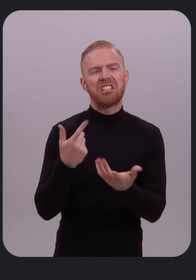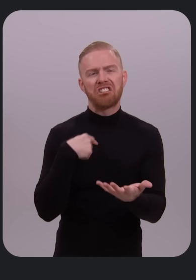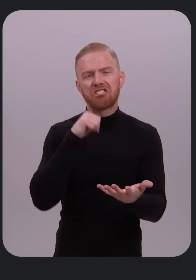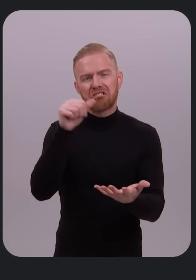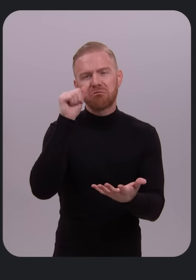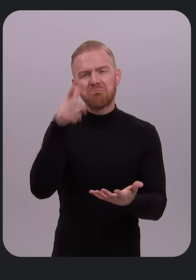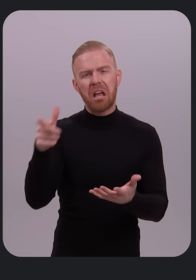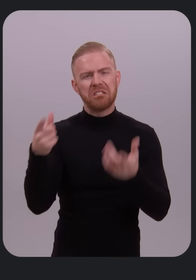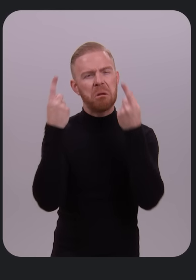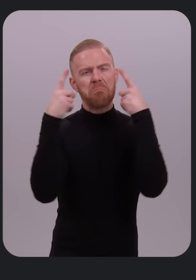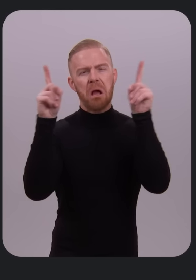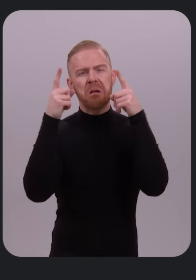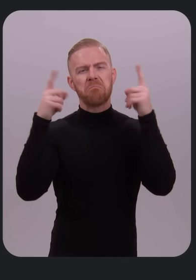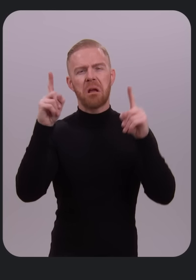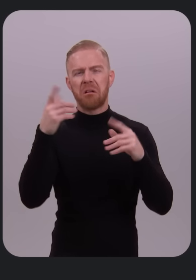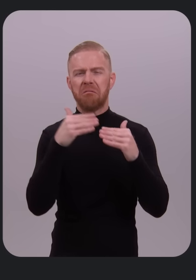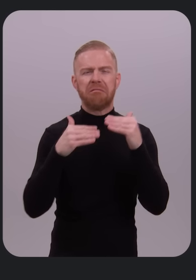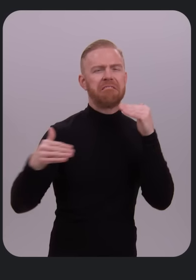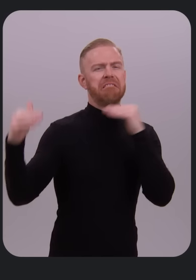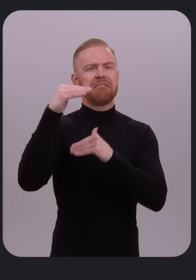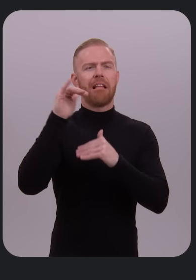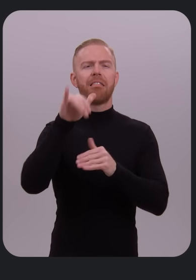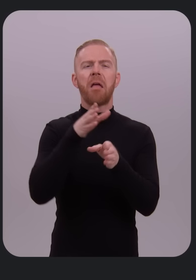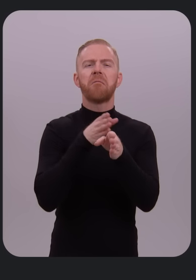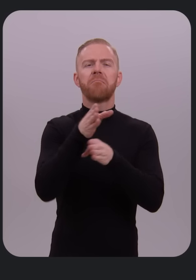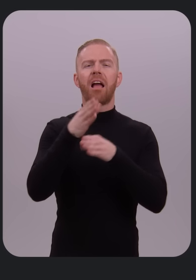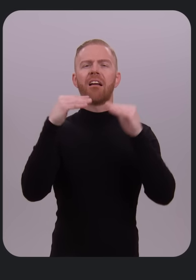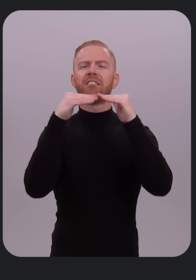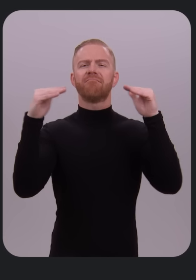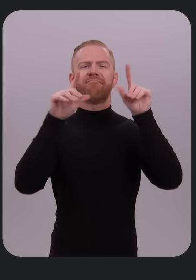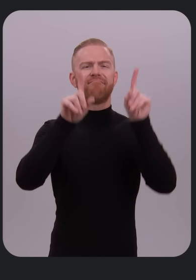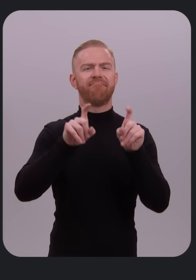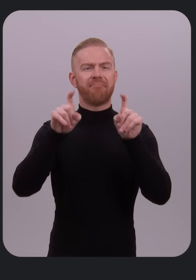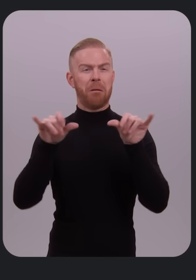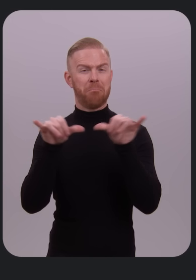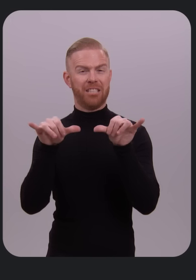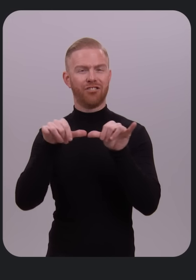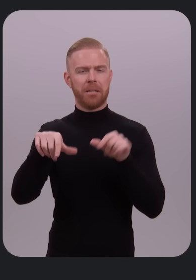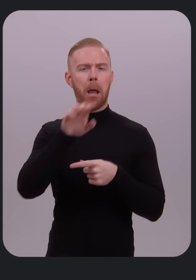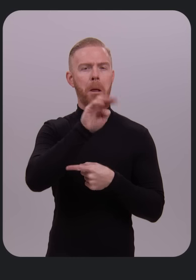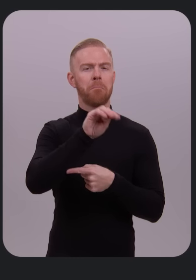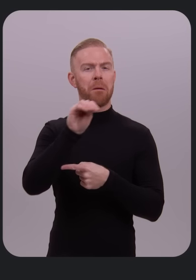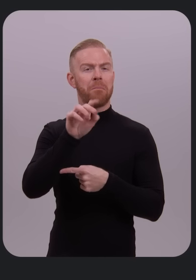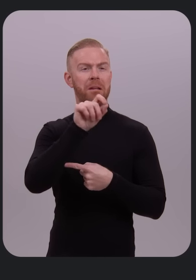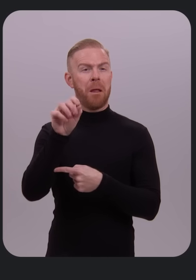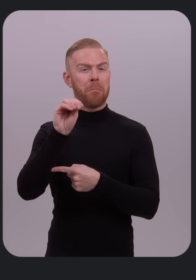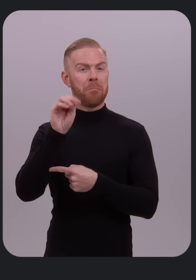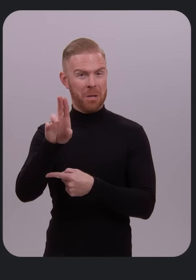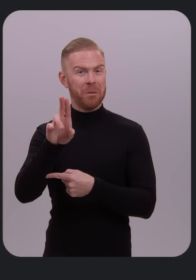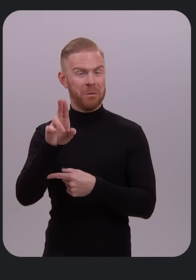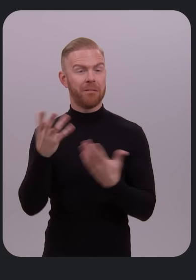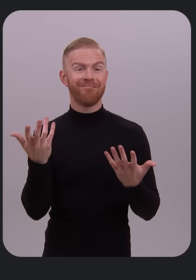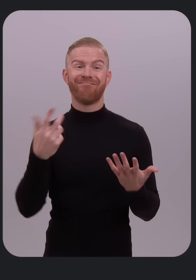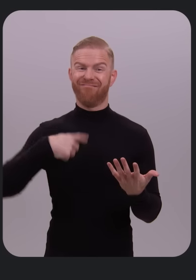excels on the main benchmark measuring this, MMMU. Because we're defining the frontier